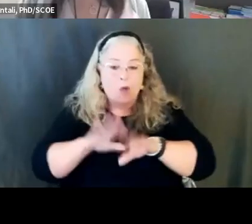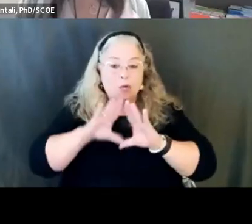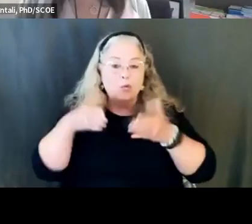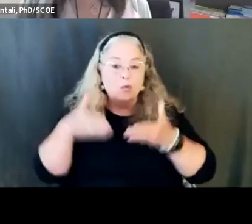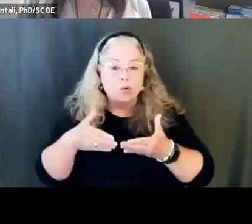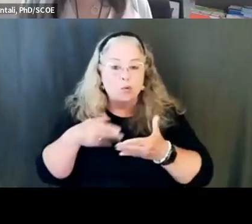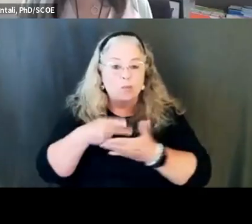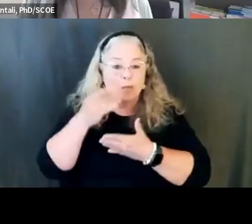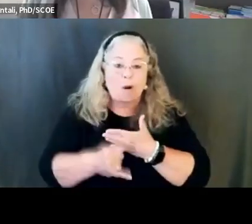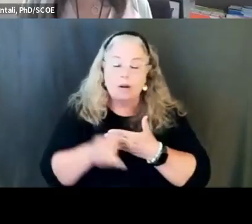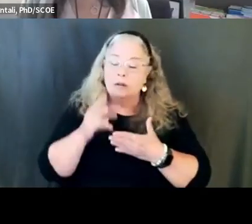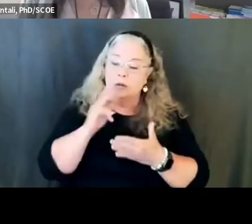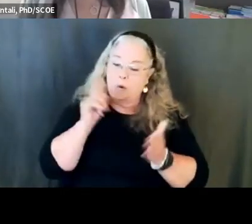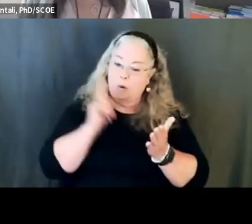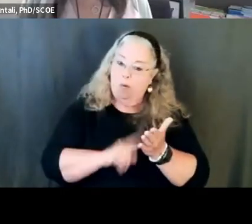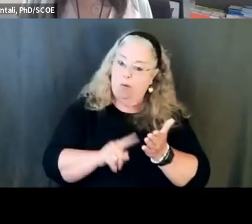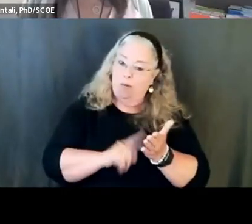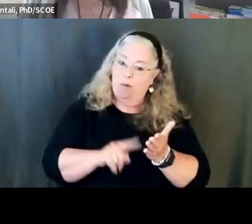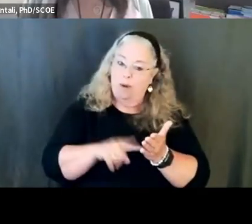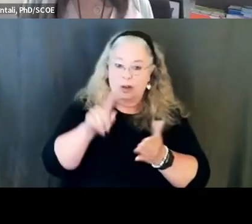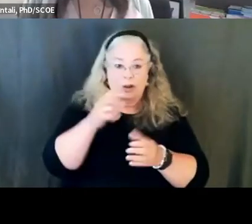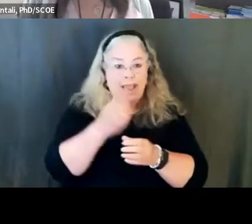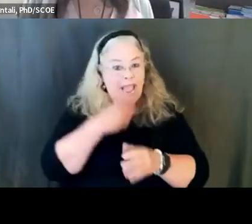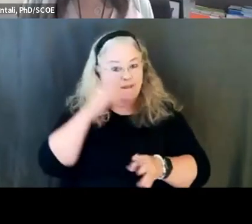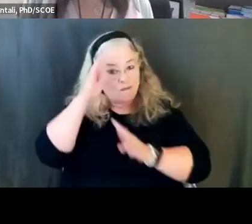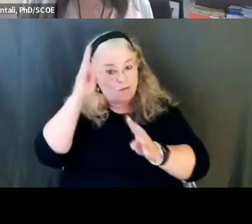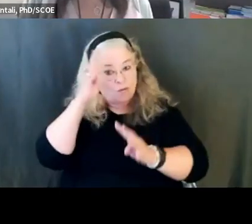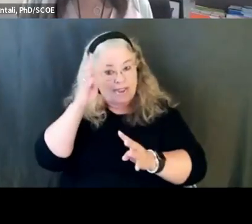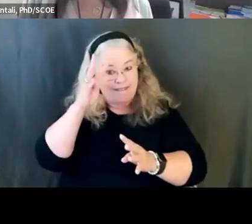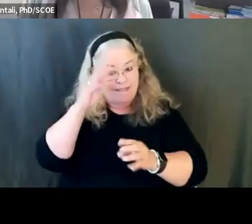the research also also tells you that if you got creativity at the core what you're learning an